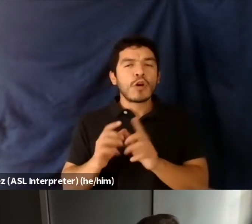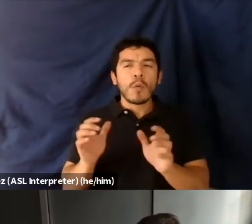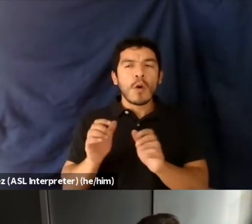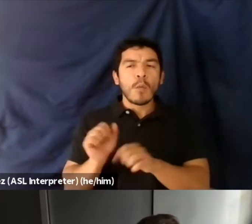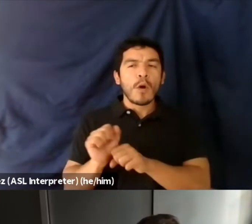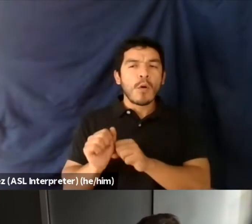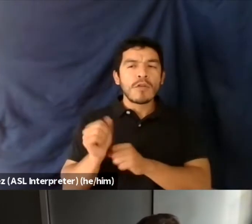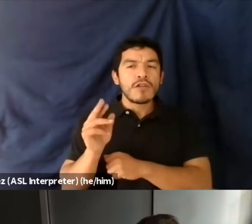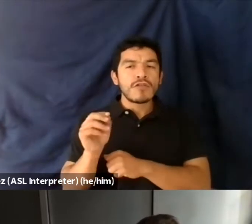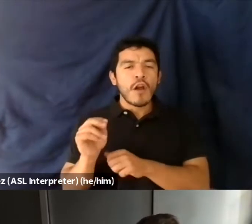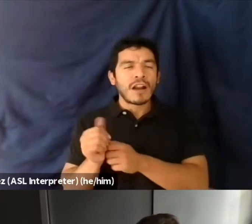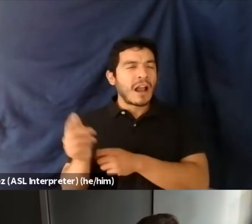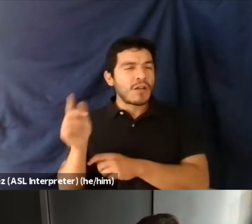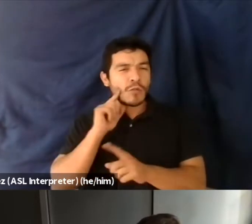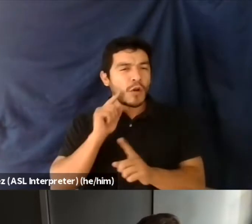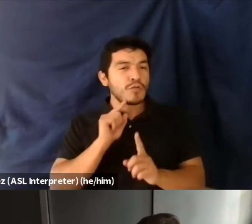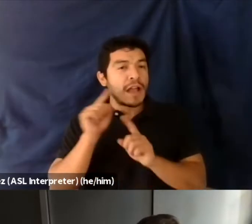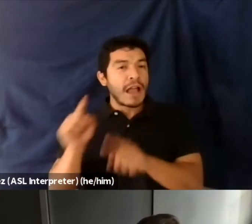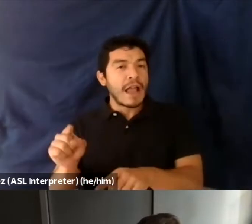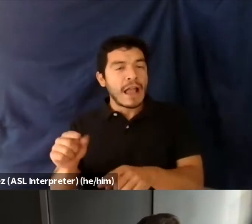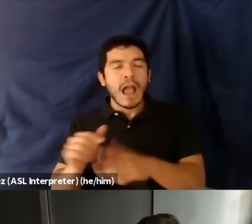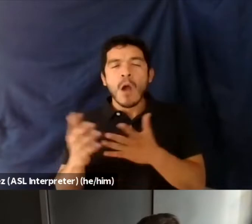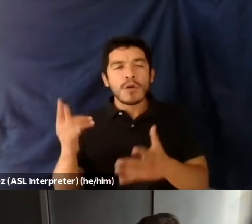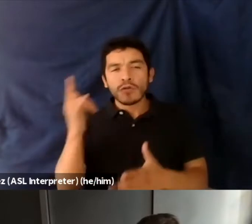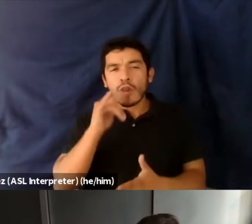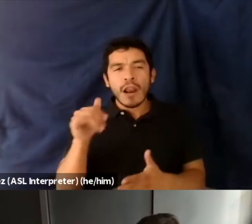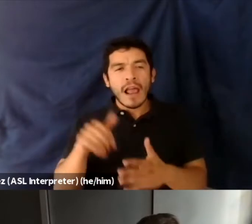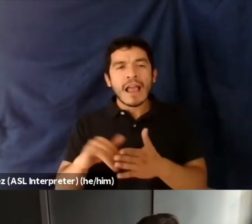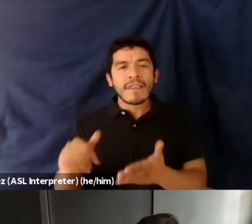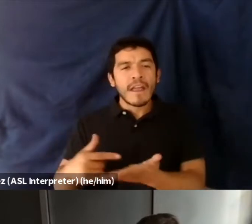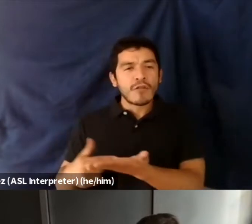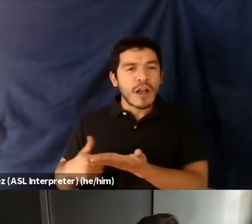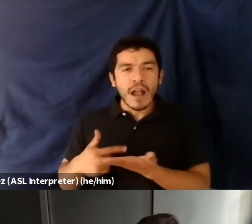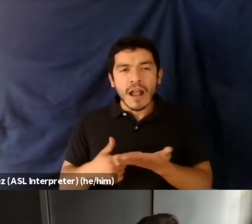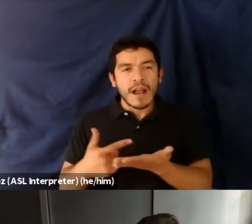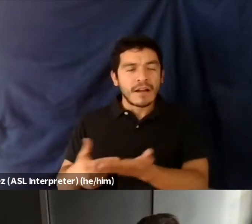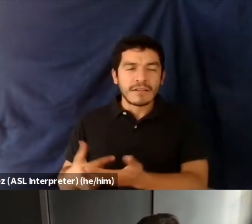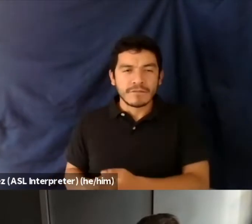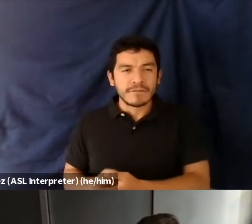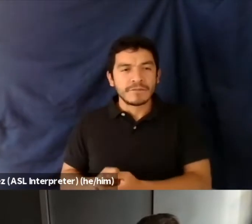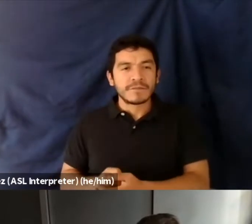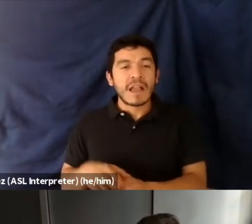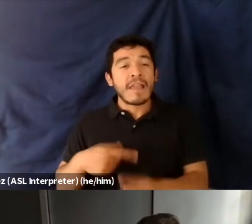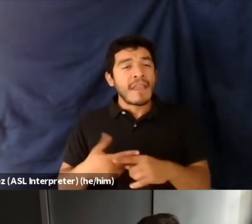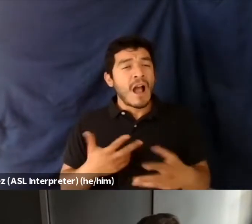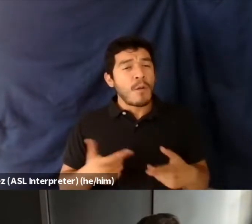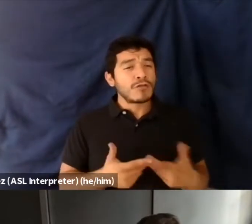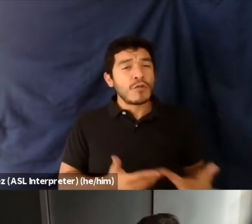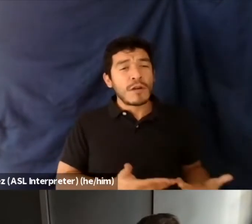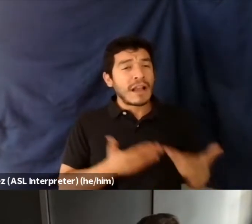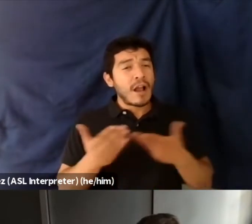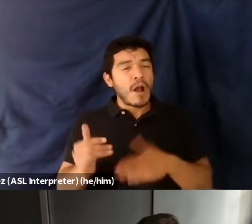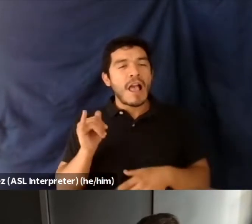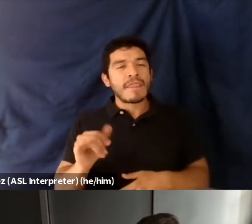and what she would be like in that conversation. And then I wanted to carry that sort of gender fuckery